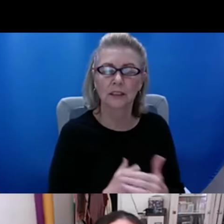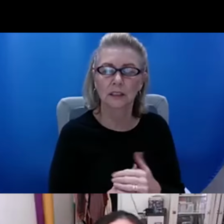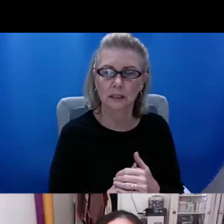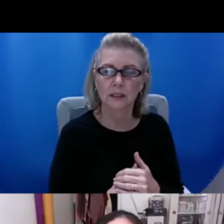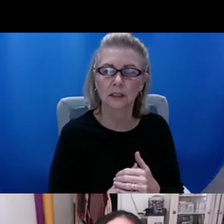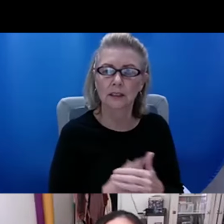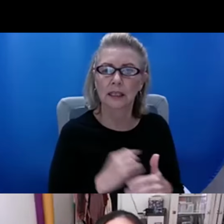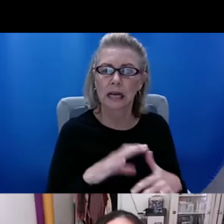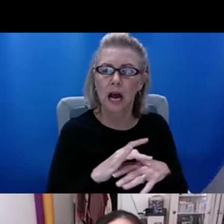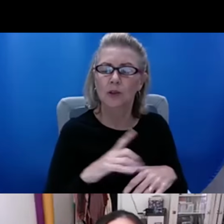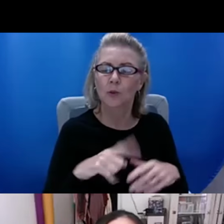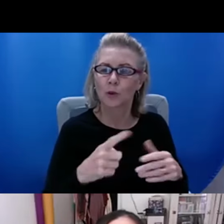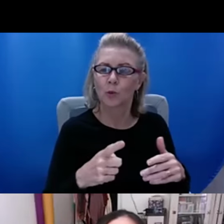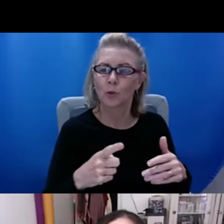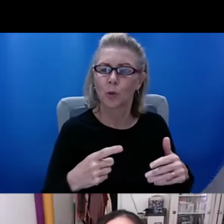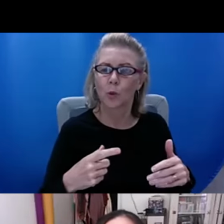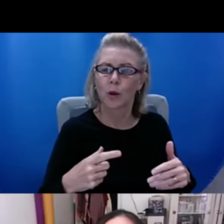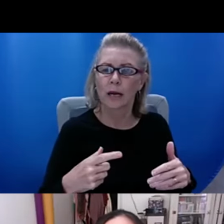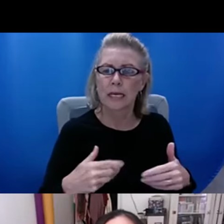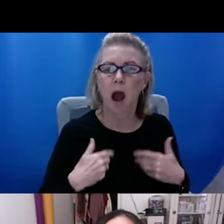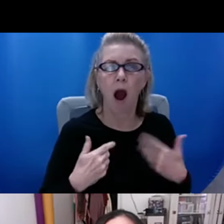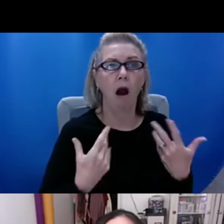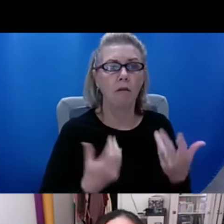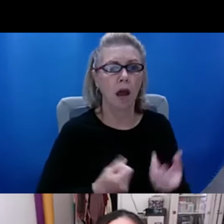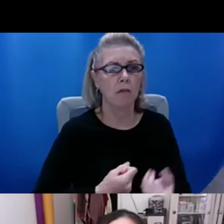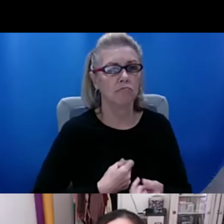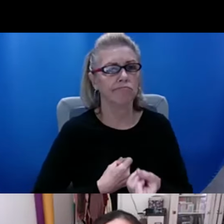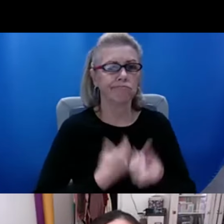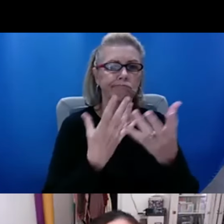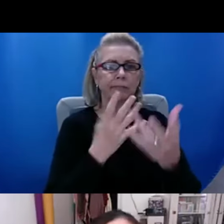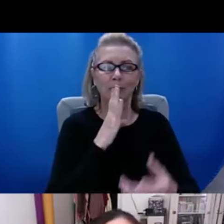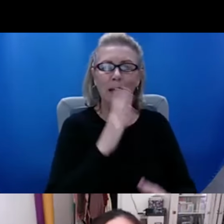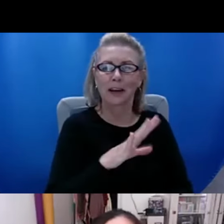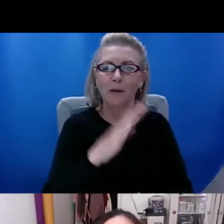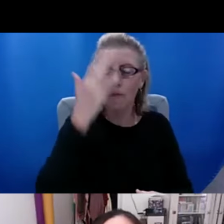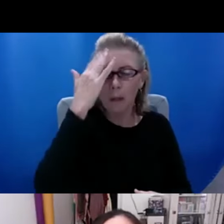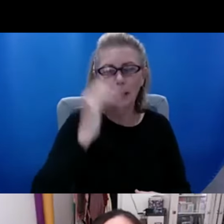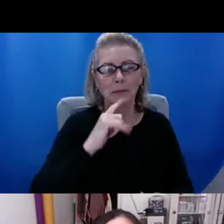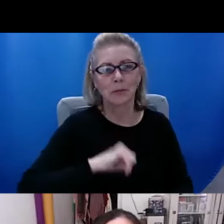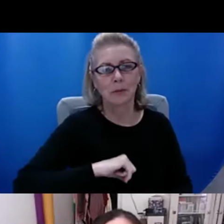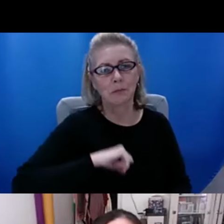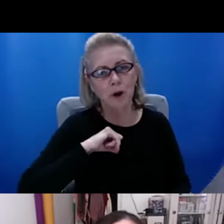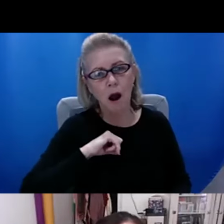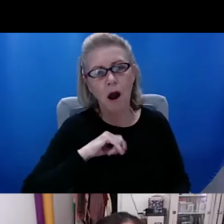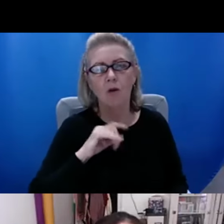and, you know, speaking your mind and be proud of the language, so I just wanted to thank,